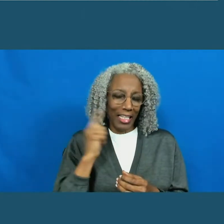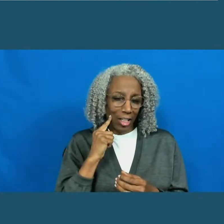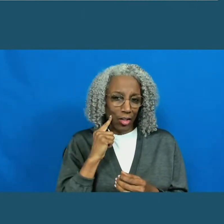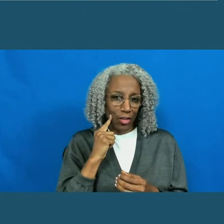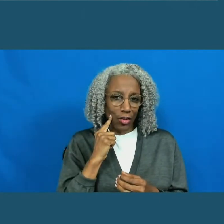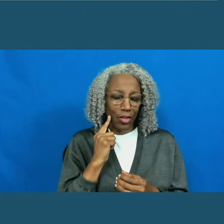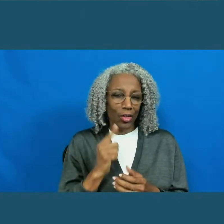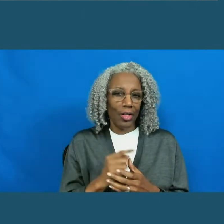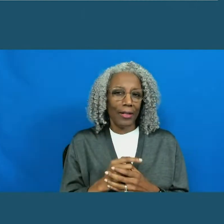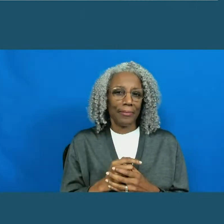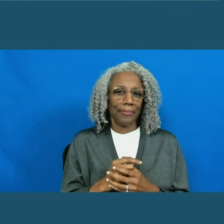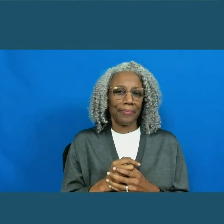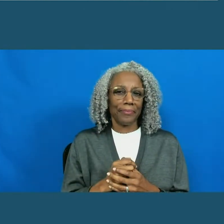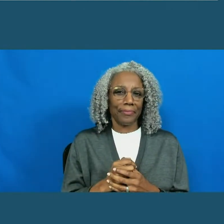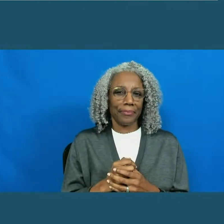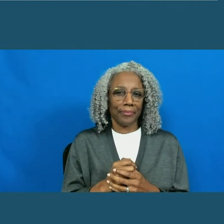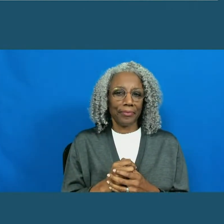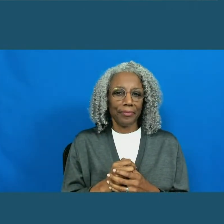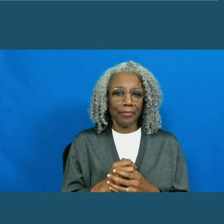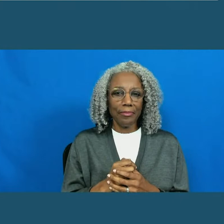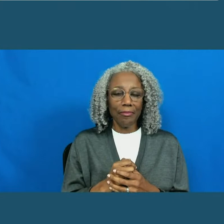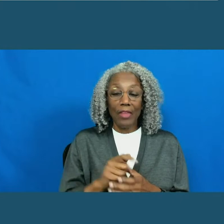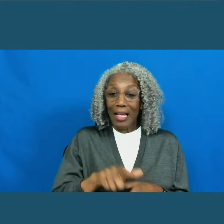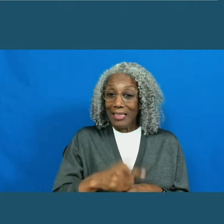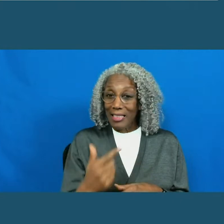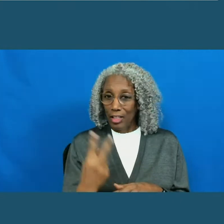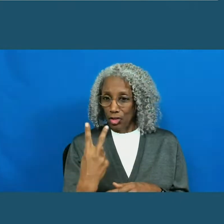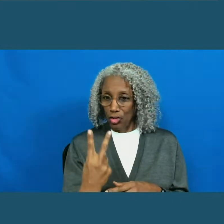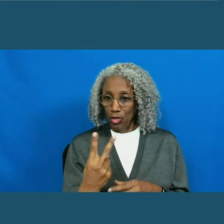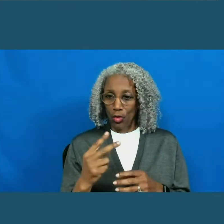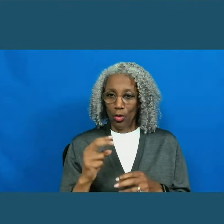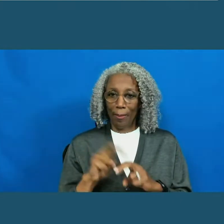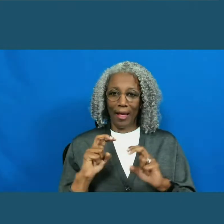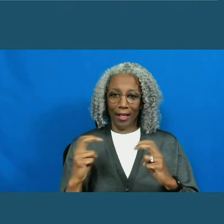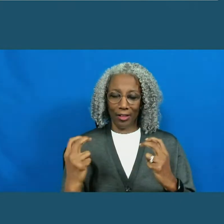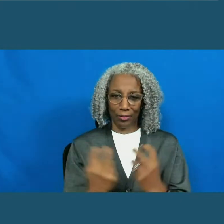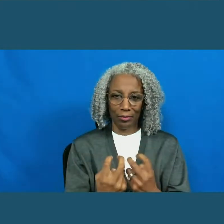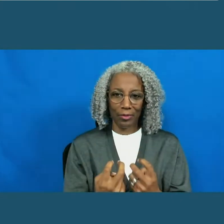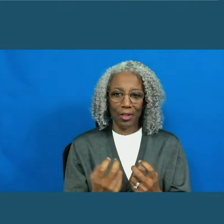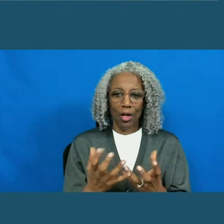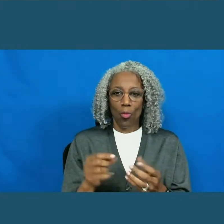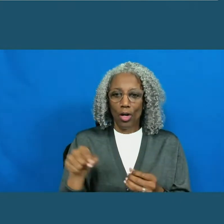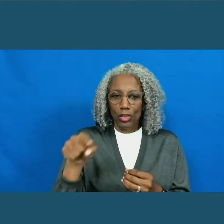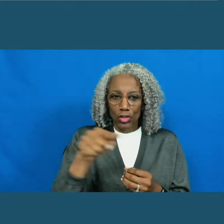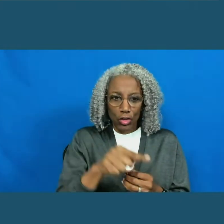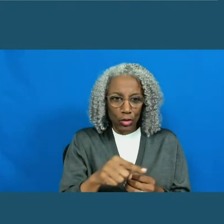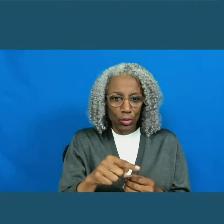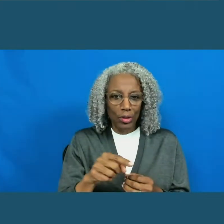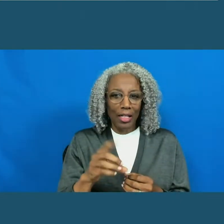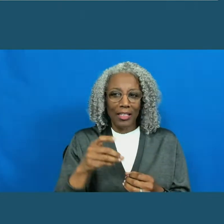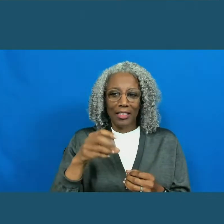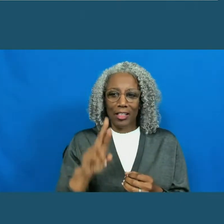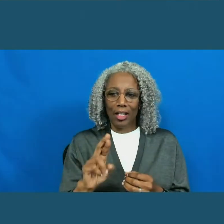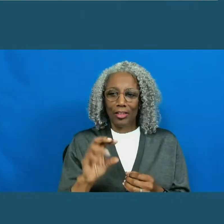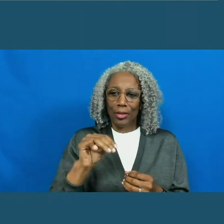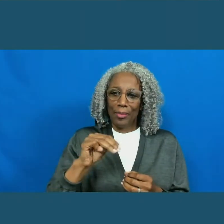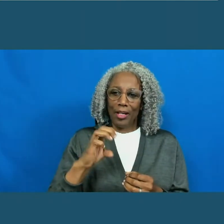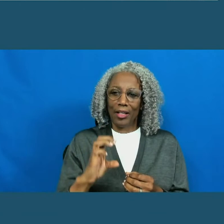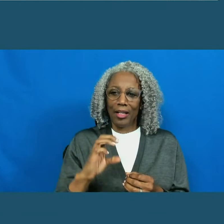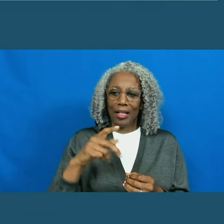situation that the parents really want you to hear. Some of the next two panels. Uh depends